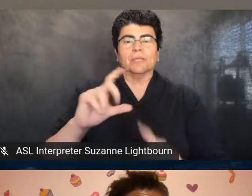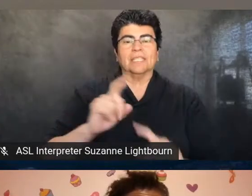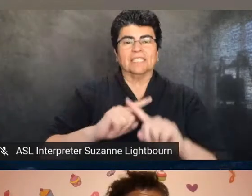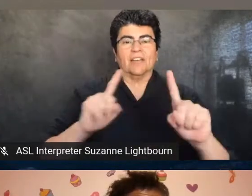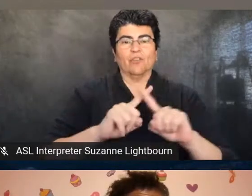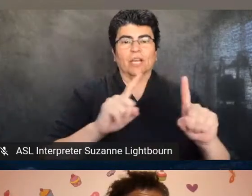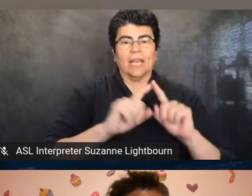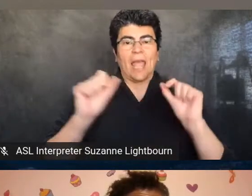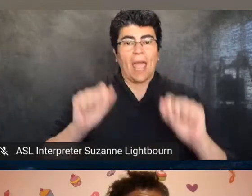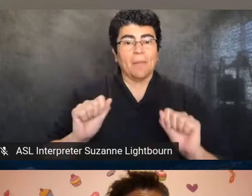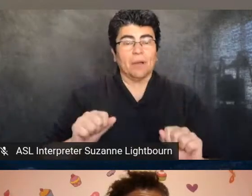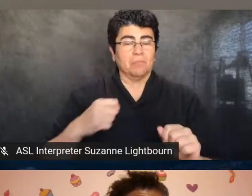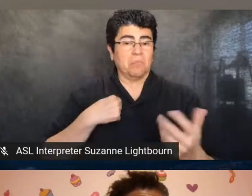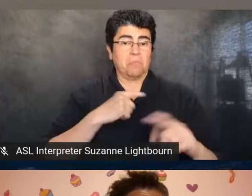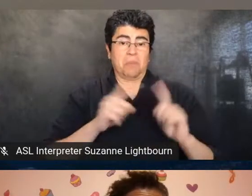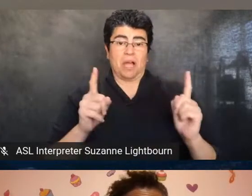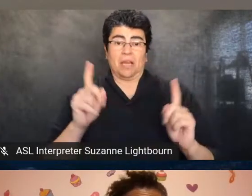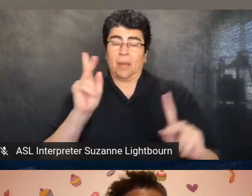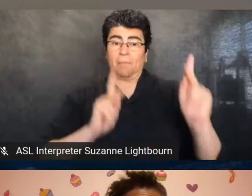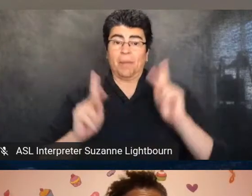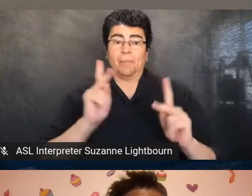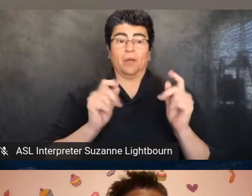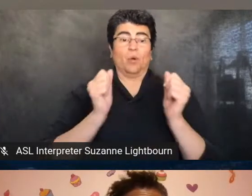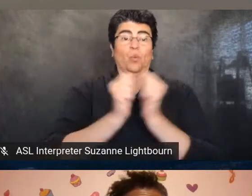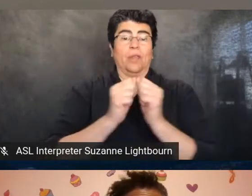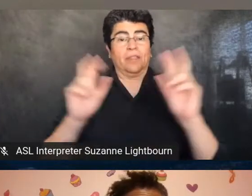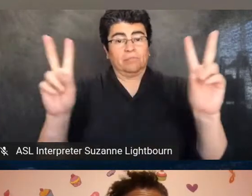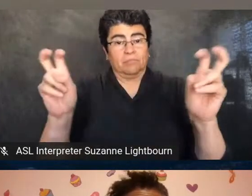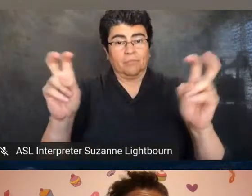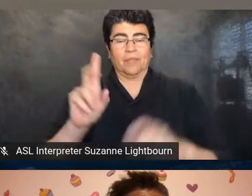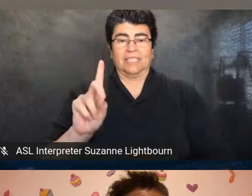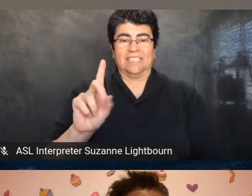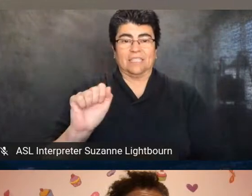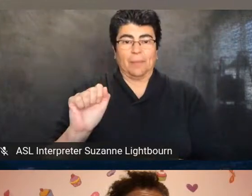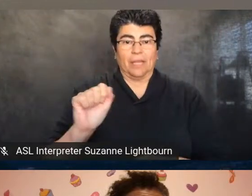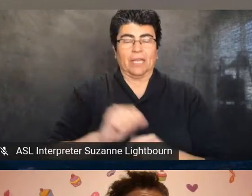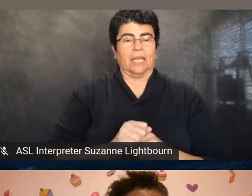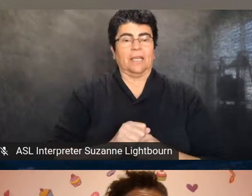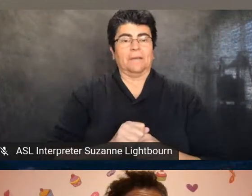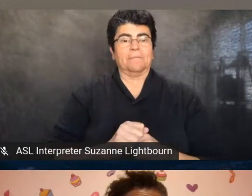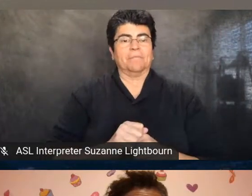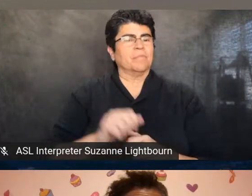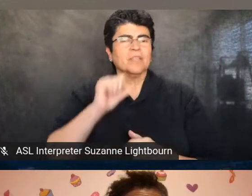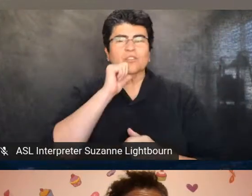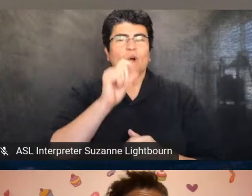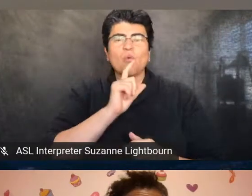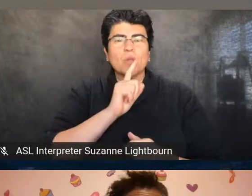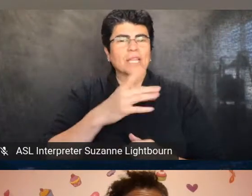that people with, quote unquote "disabilities" don't really like that term.